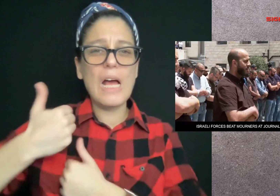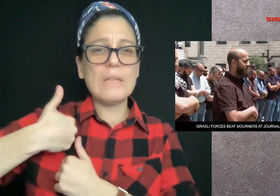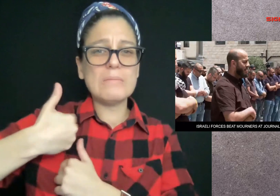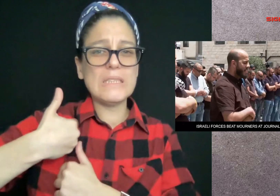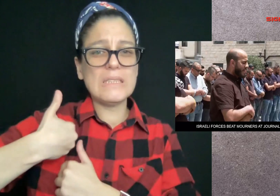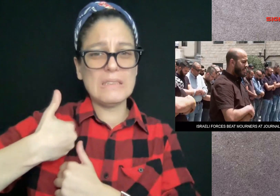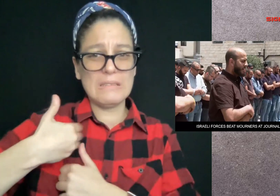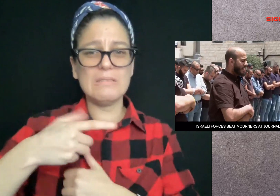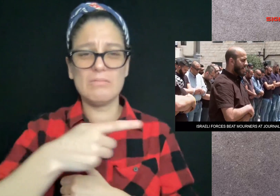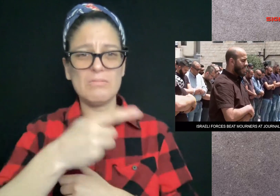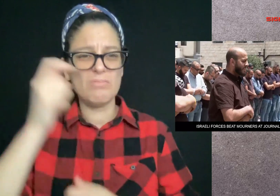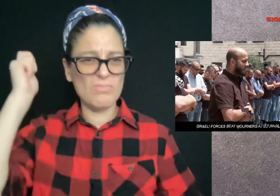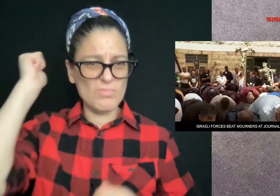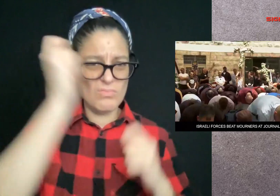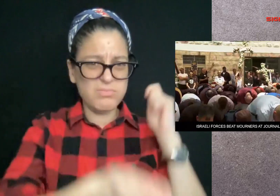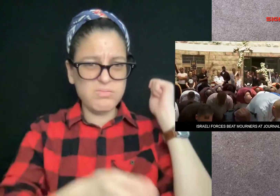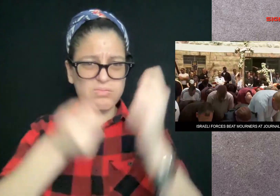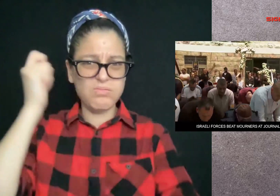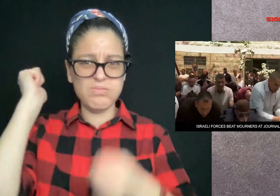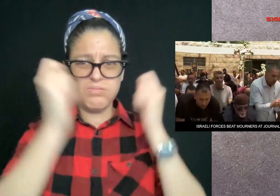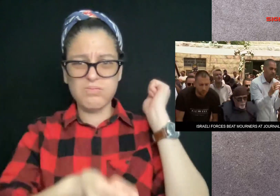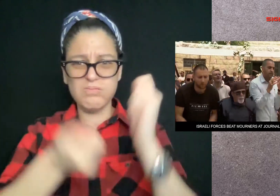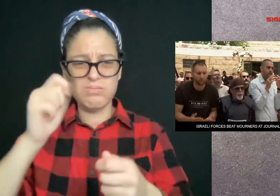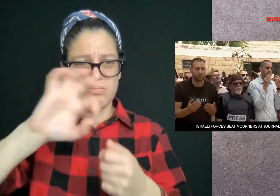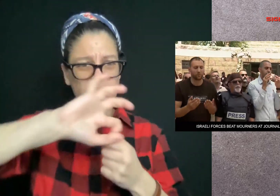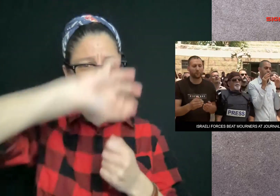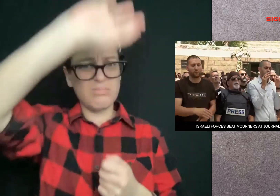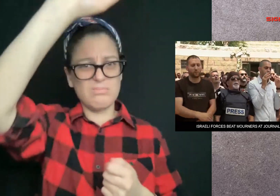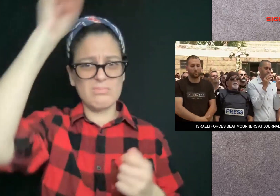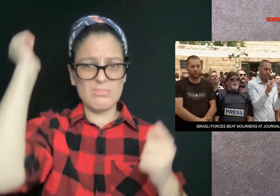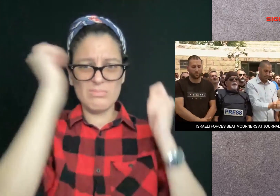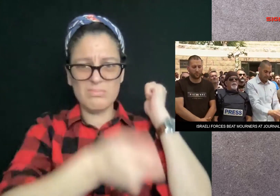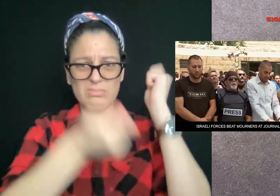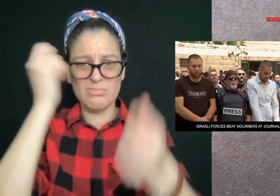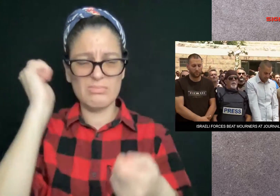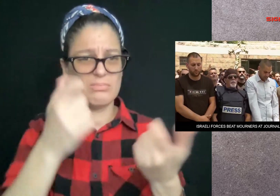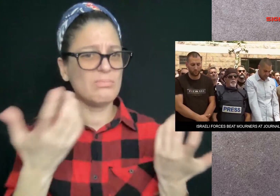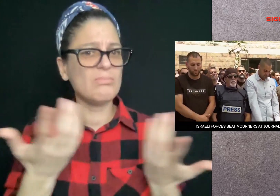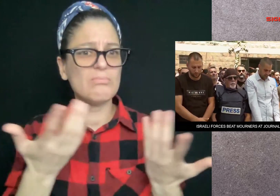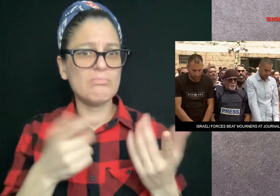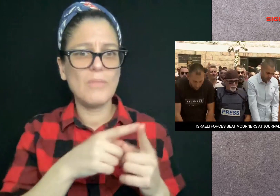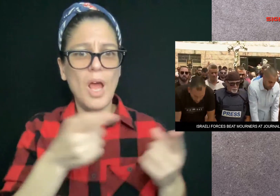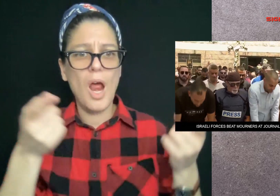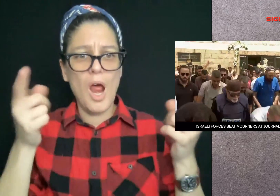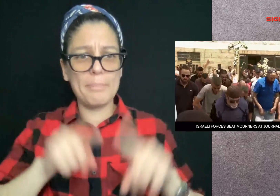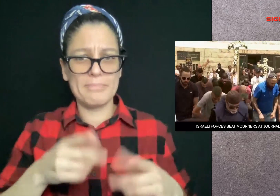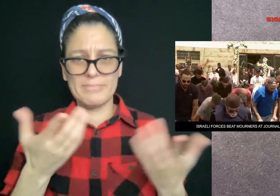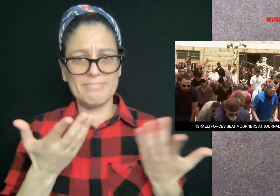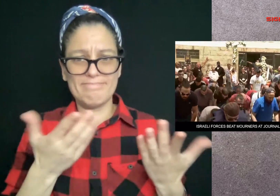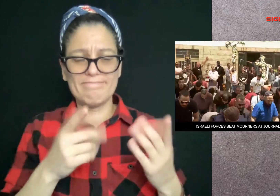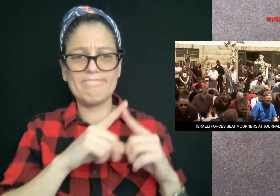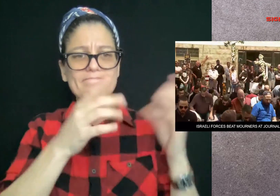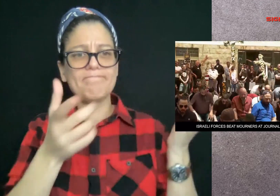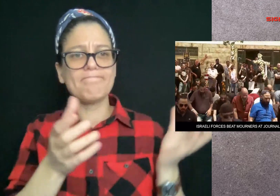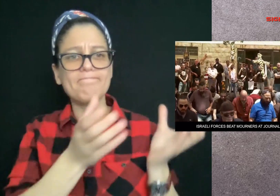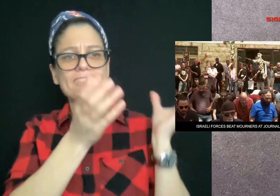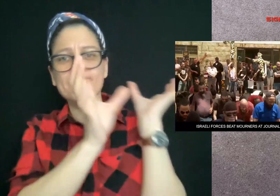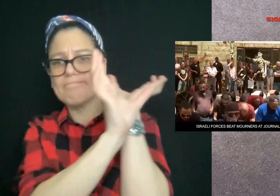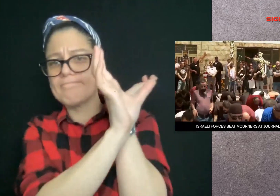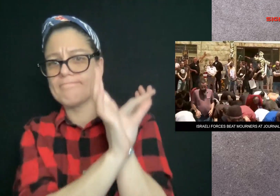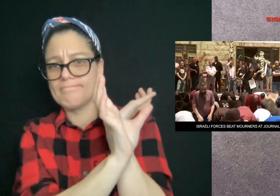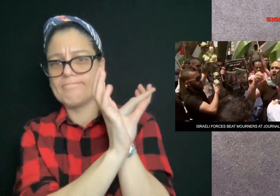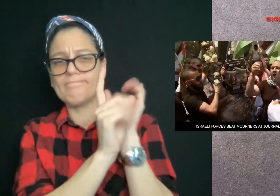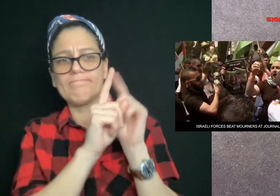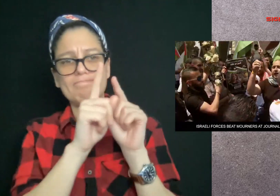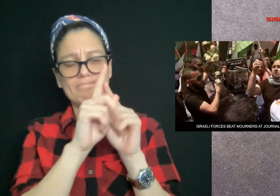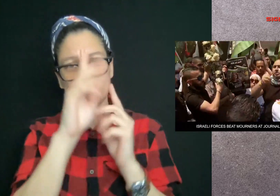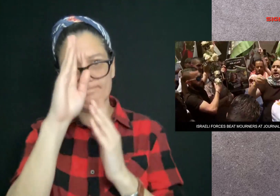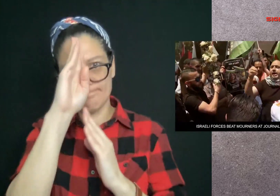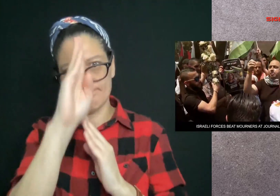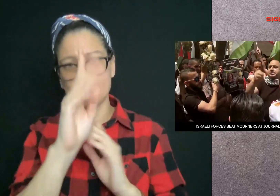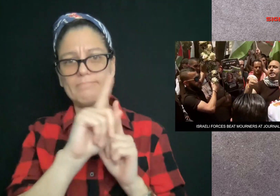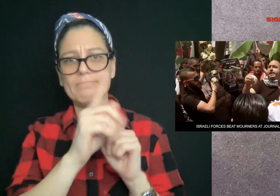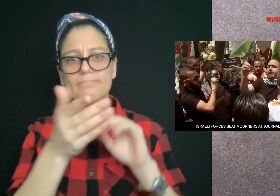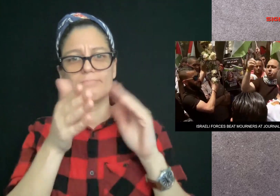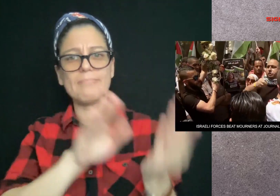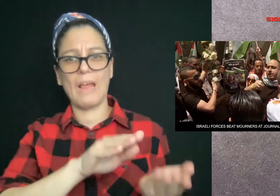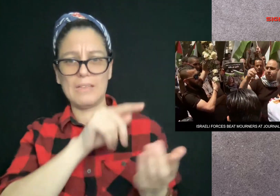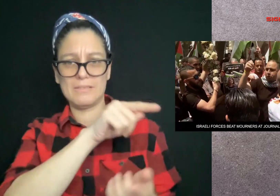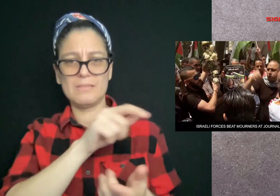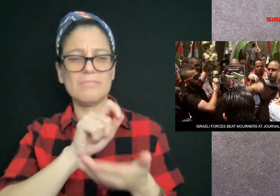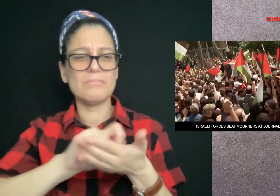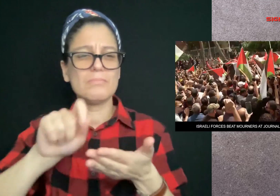disturbing video shows Israeli forces beating Palestinian mourners with batons it happened